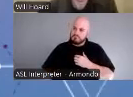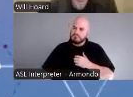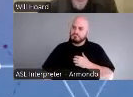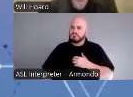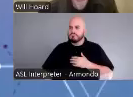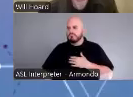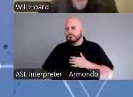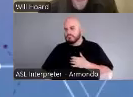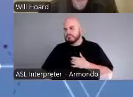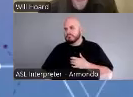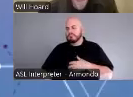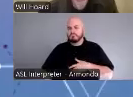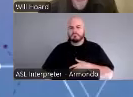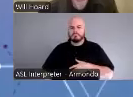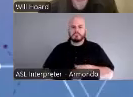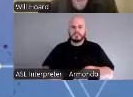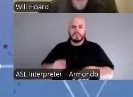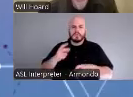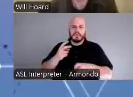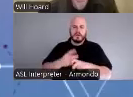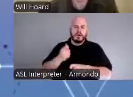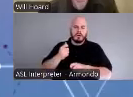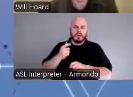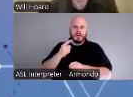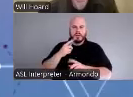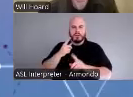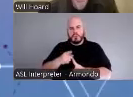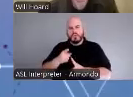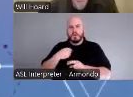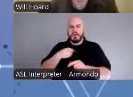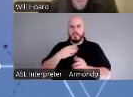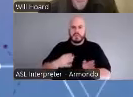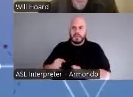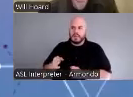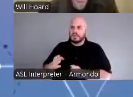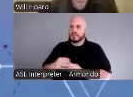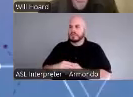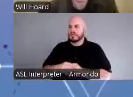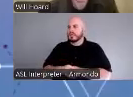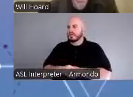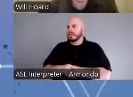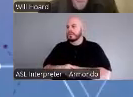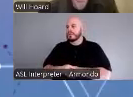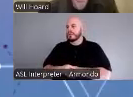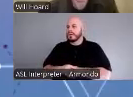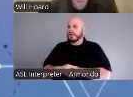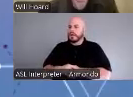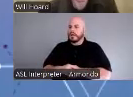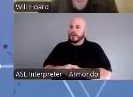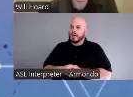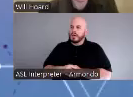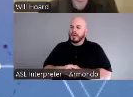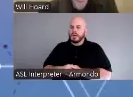some of it was harder with-- they had a goal. They had a plan, and it was just giving them that buy-in,